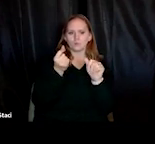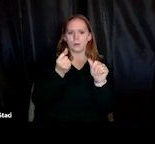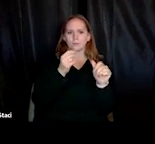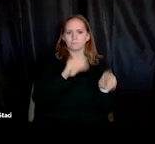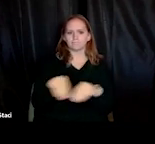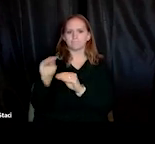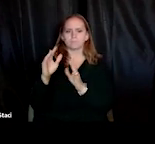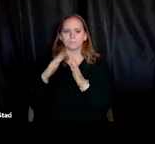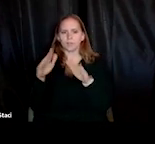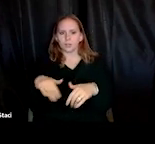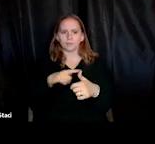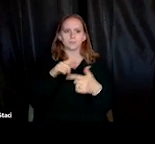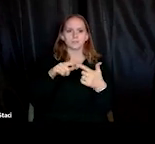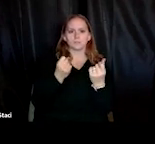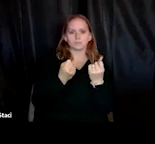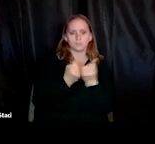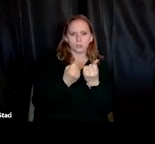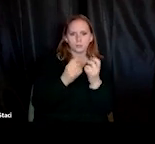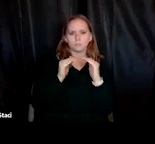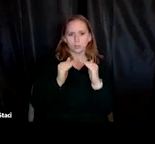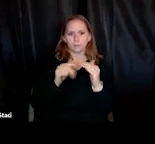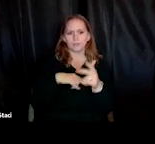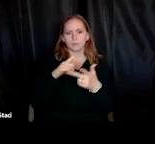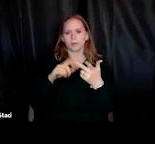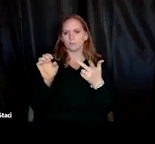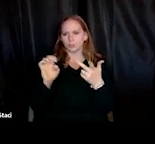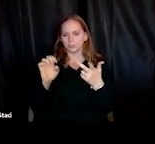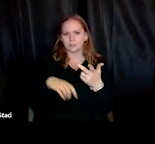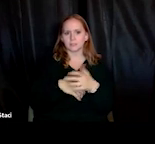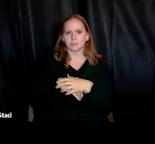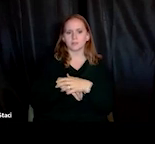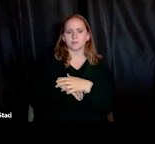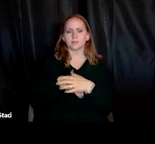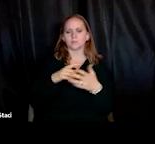And this was really important because, as you saw in the very beginning, when it came to our assessment,